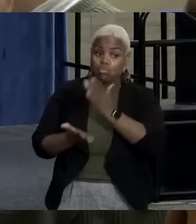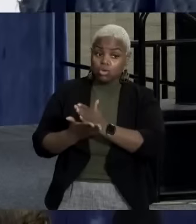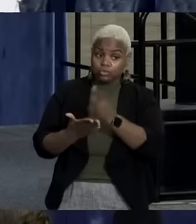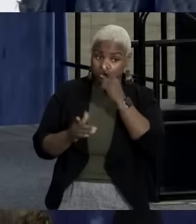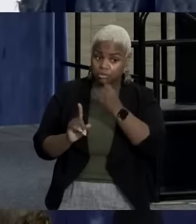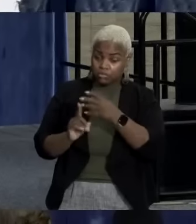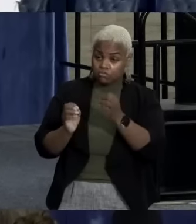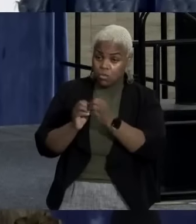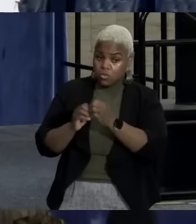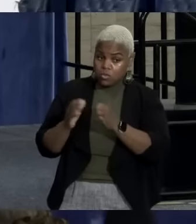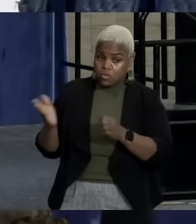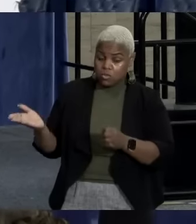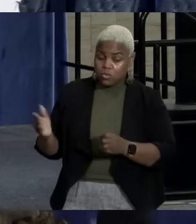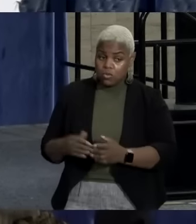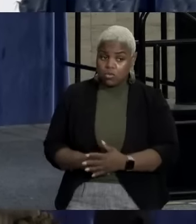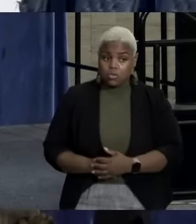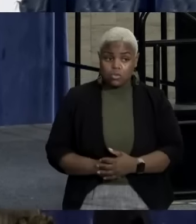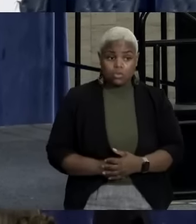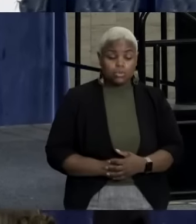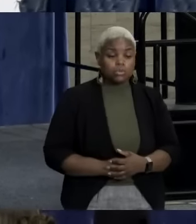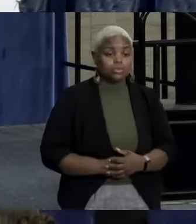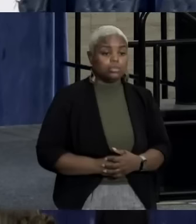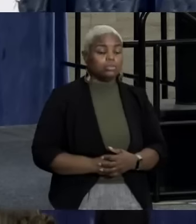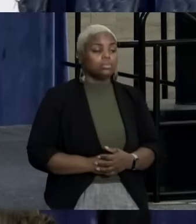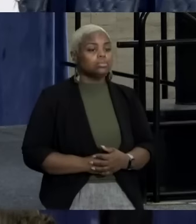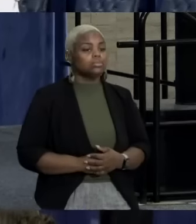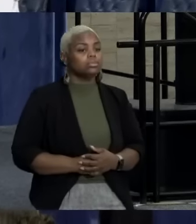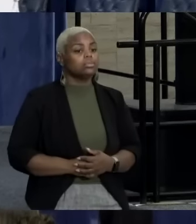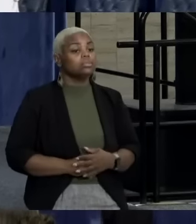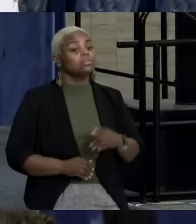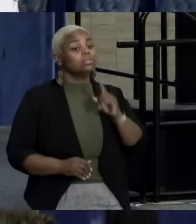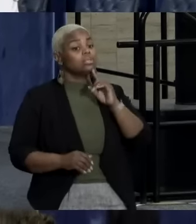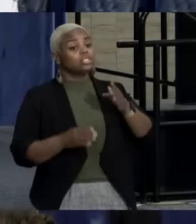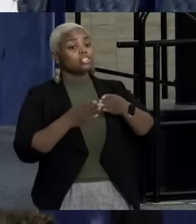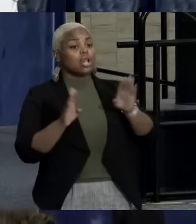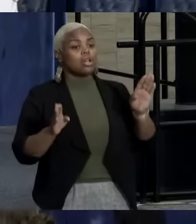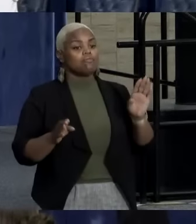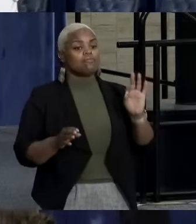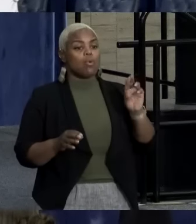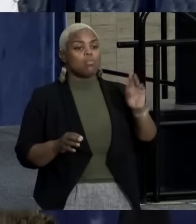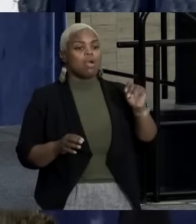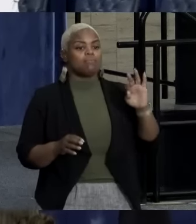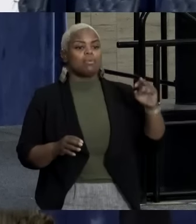Marty Makary: Sure. So, we have a generic form of Premarin, which is a combination therapy that